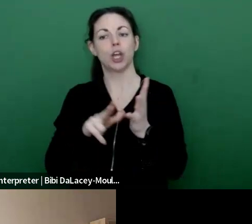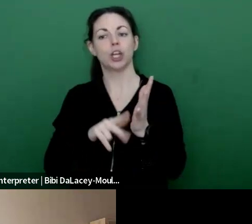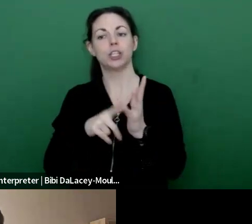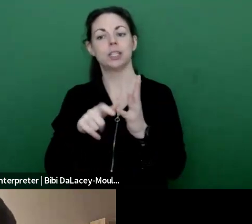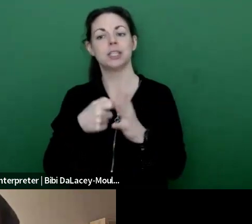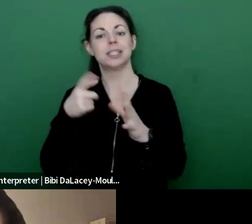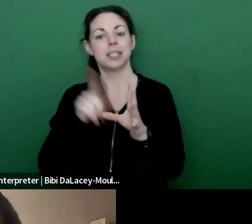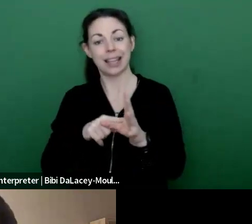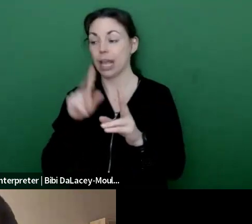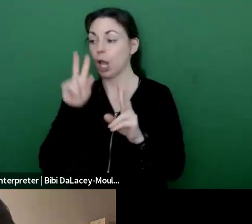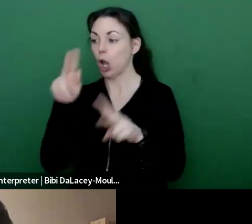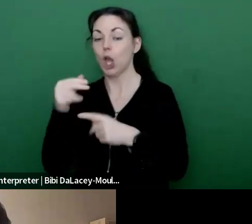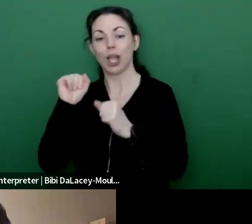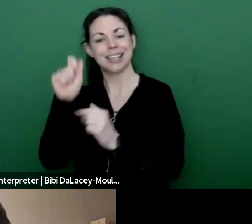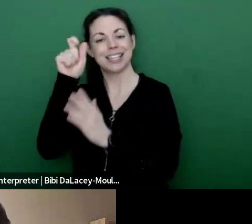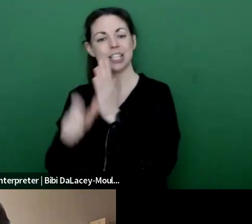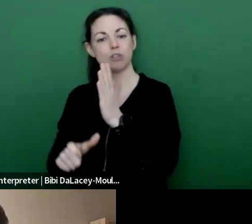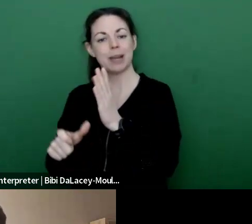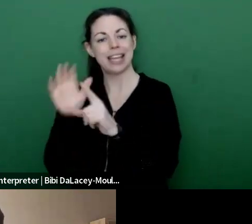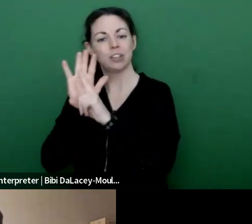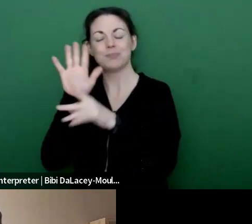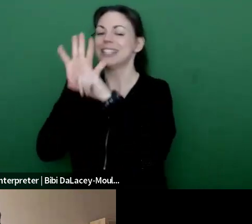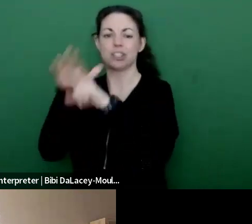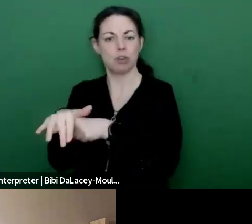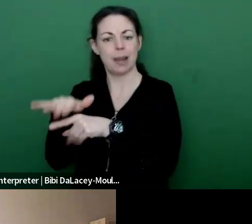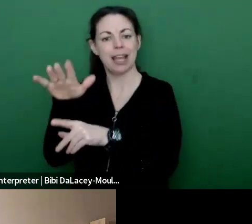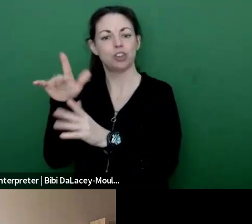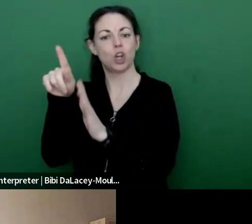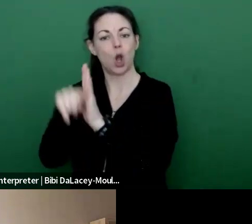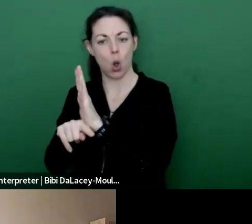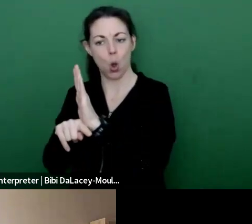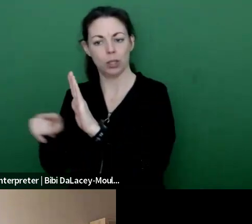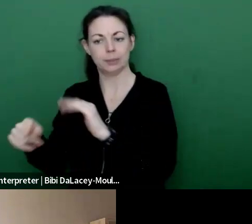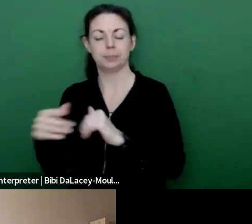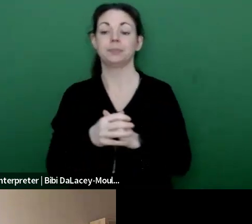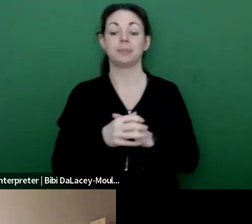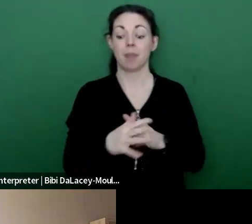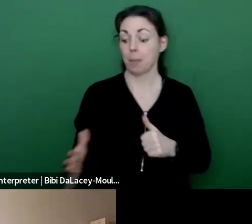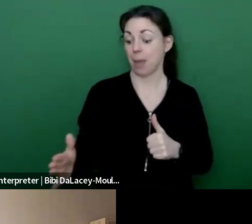law in general. So, I've been doing roles that were initially my first,